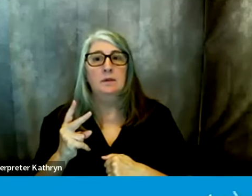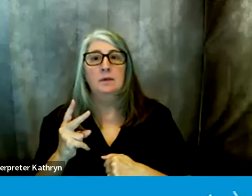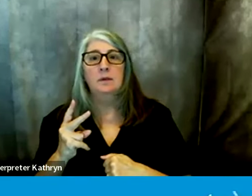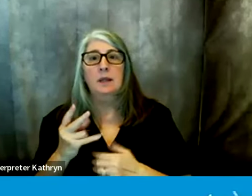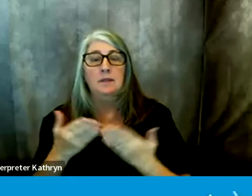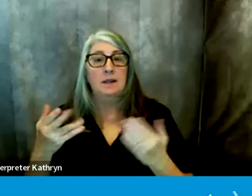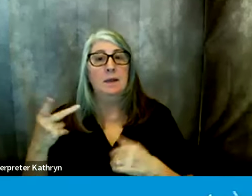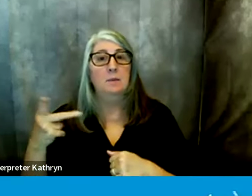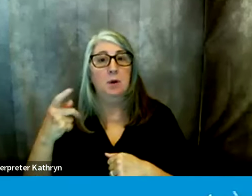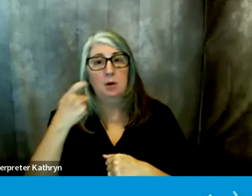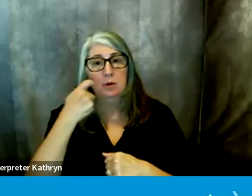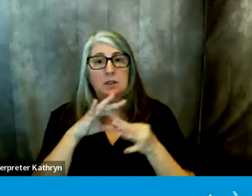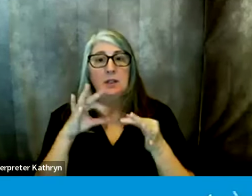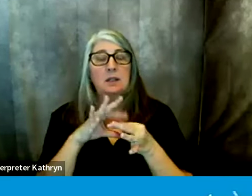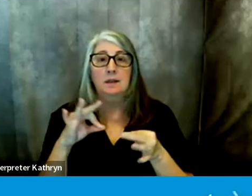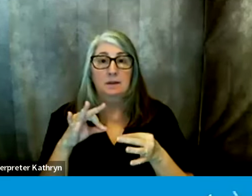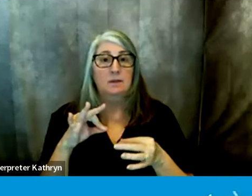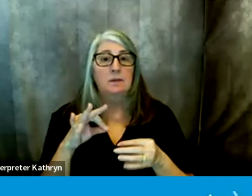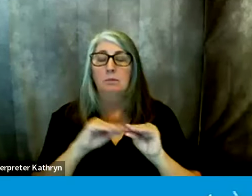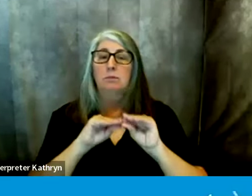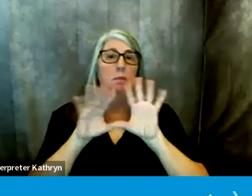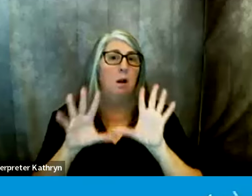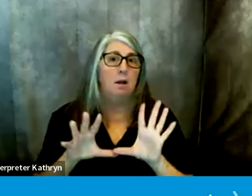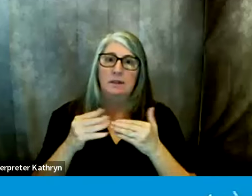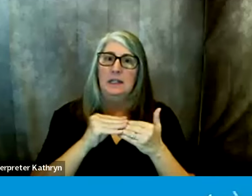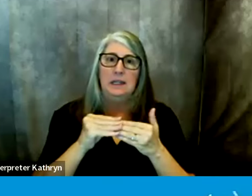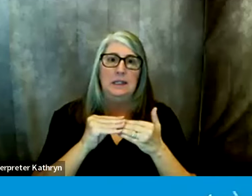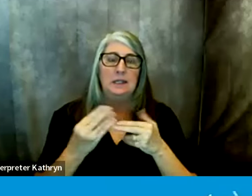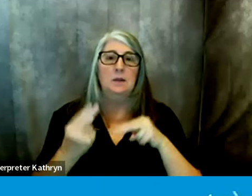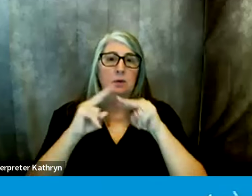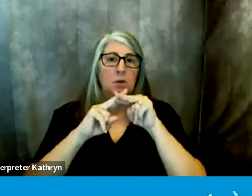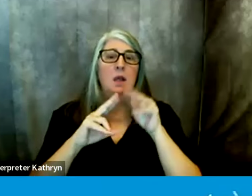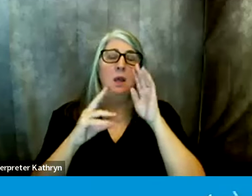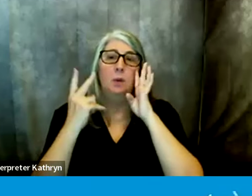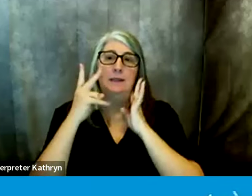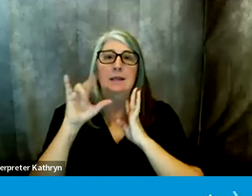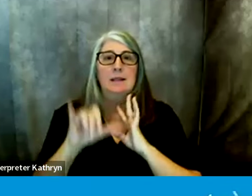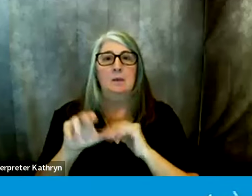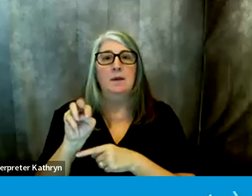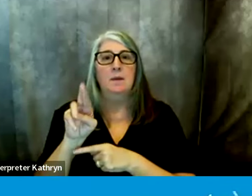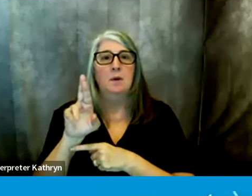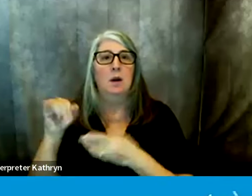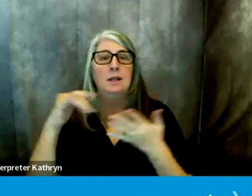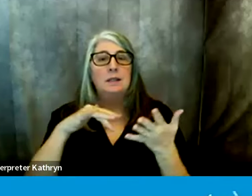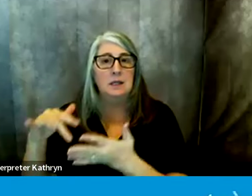that neuroplasticity is induced as we showed in the fMRI study. And while that study focused on stroke survivors,